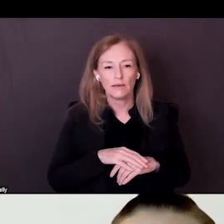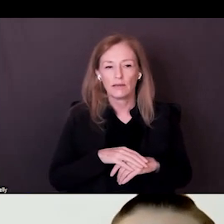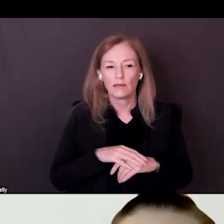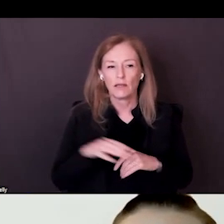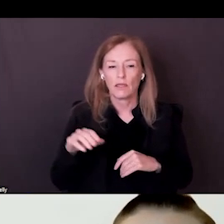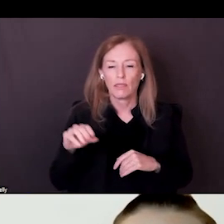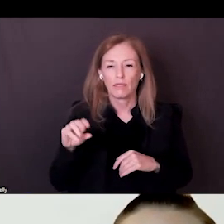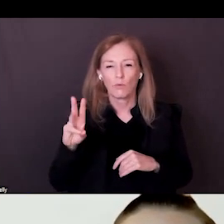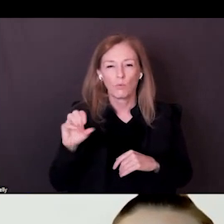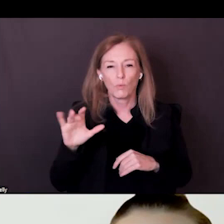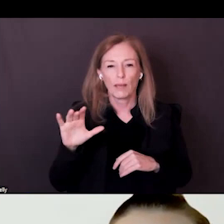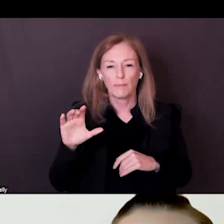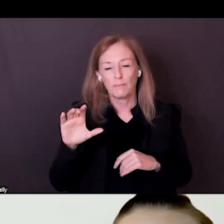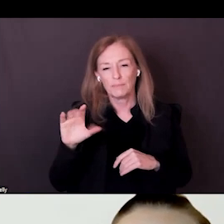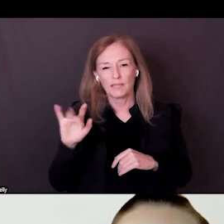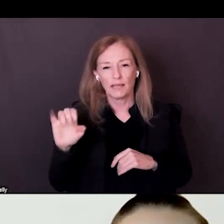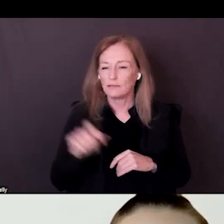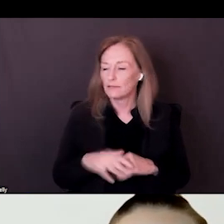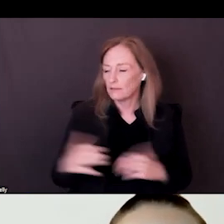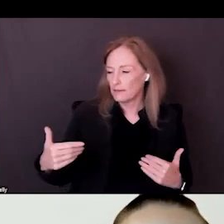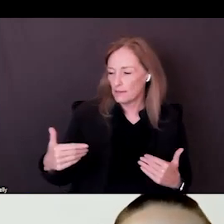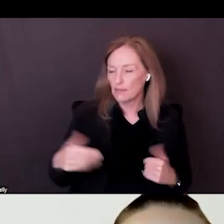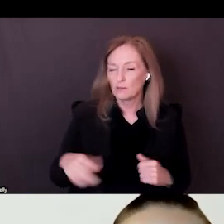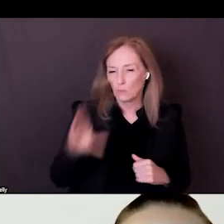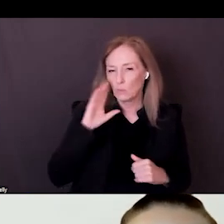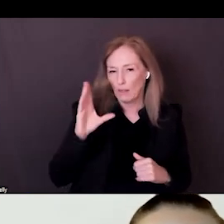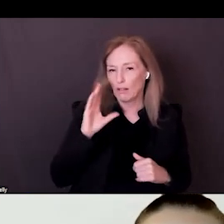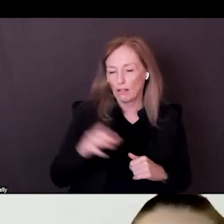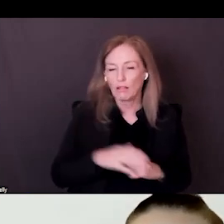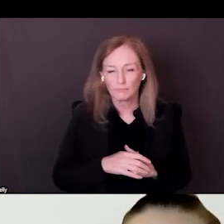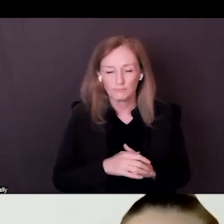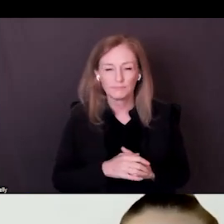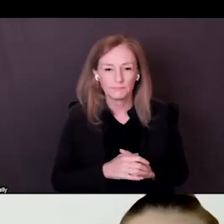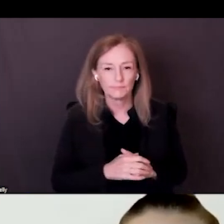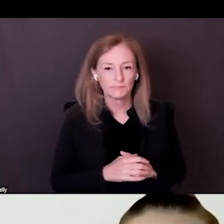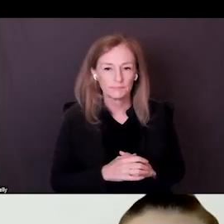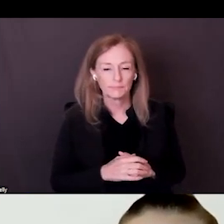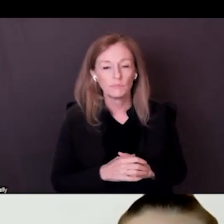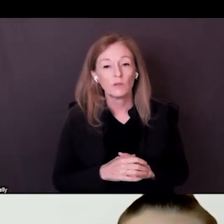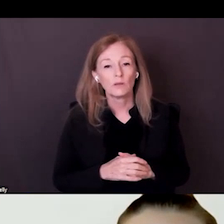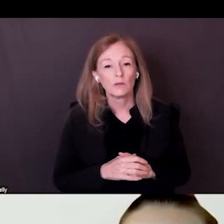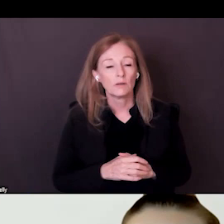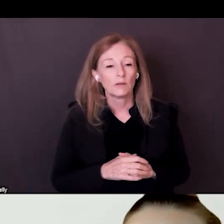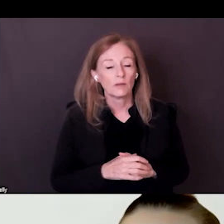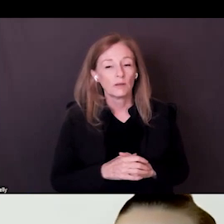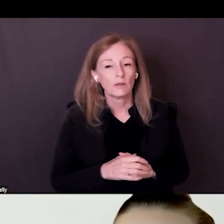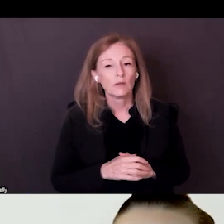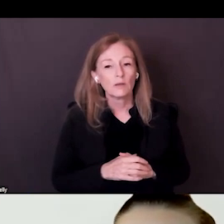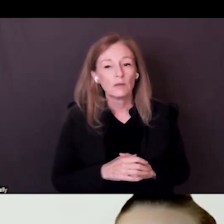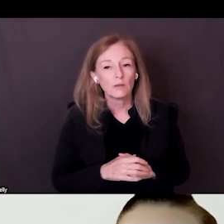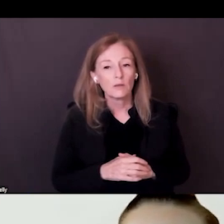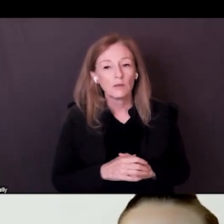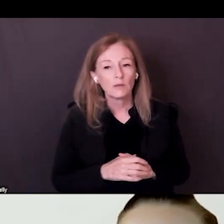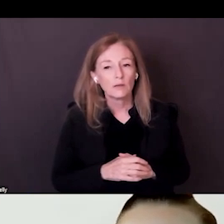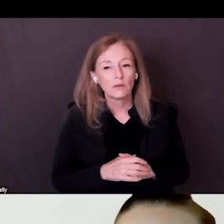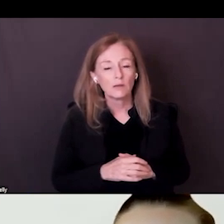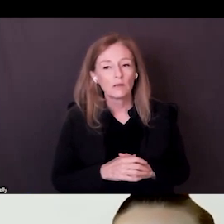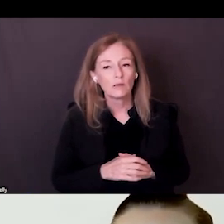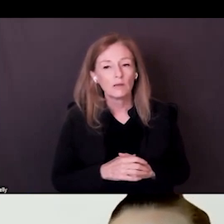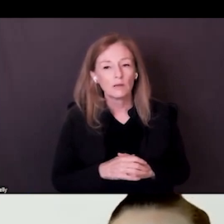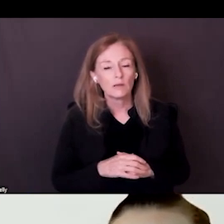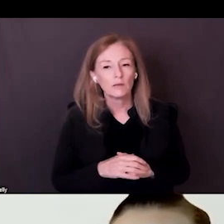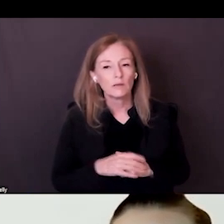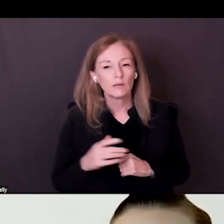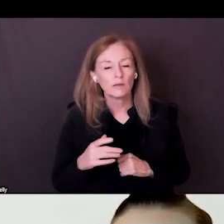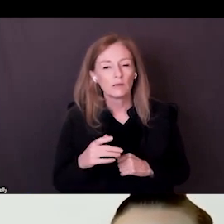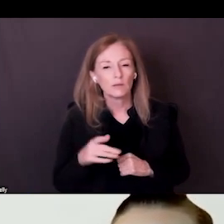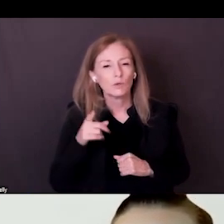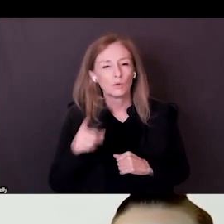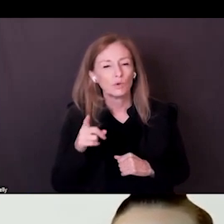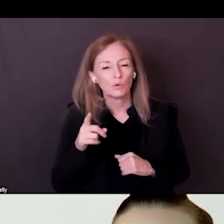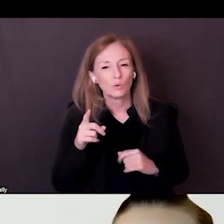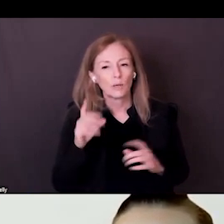AND ONE MORE. YOU MADE A GREAT POINT ABOUT FOLKS LOOKING